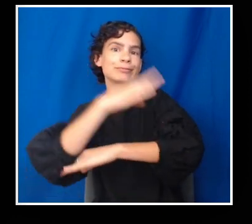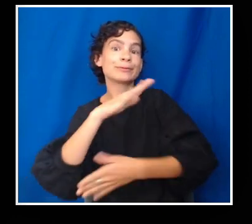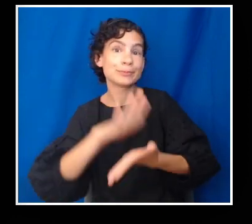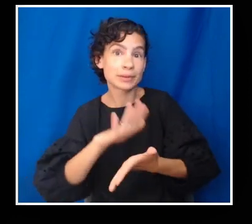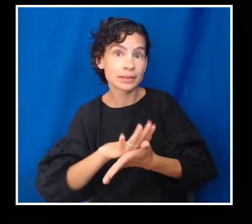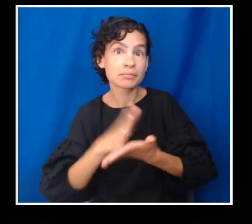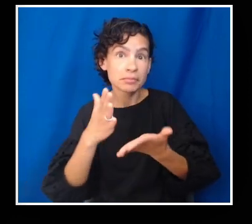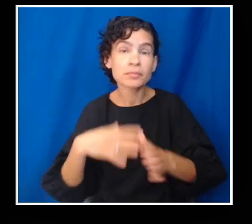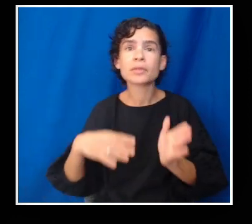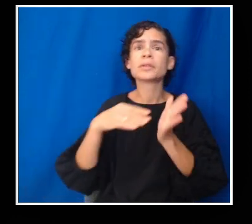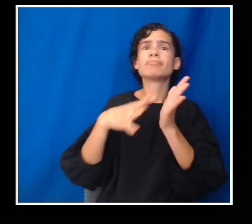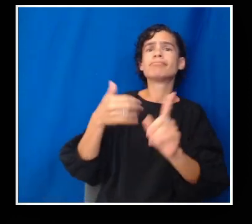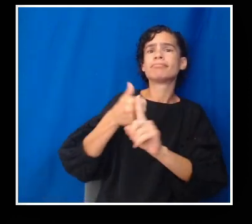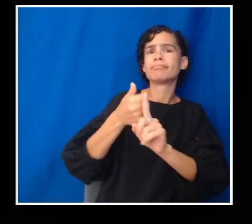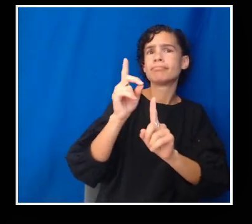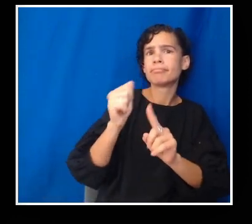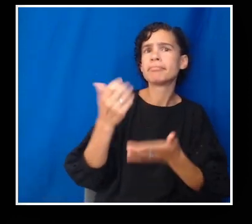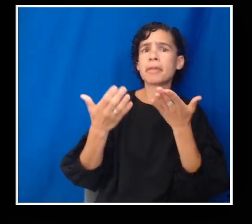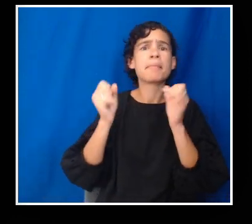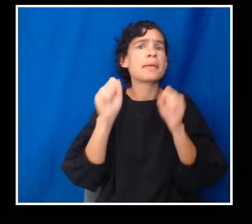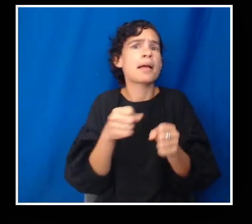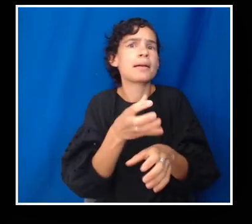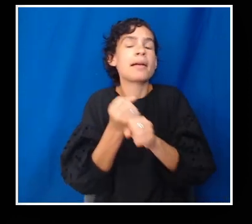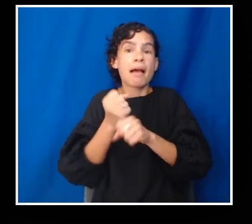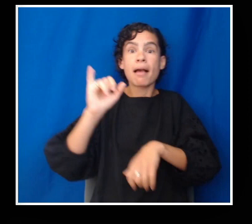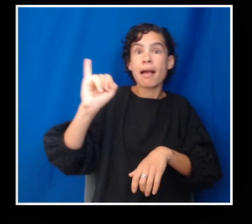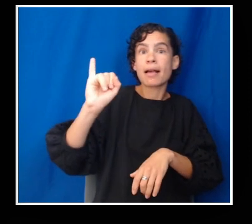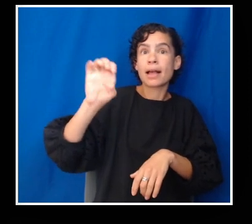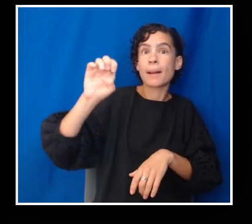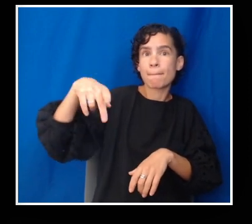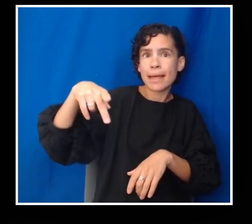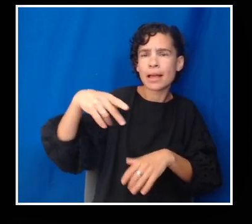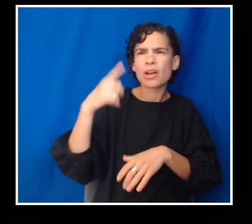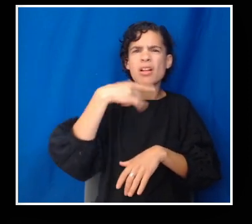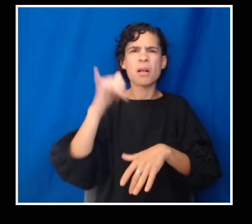A student with a disability might also qualify for an IEP. What does that look like? Well,